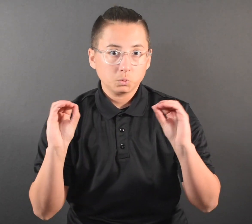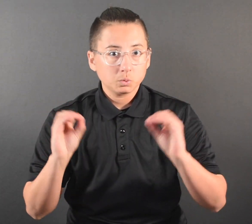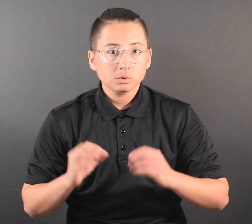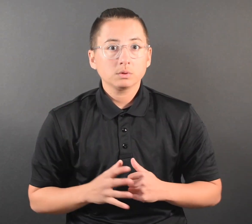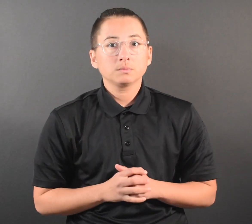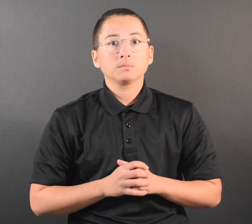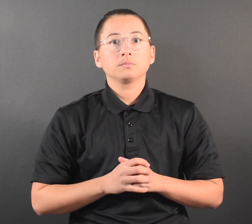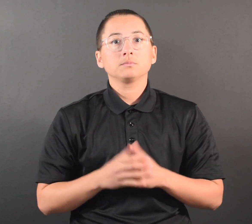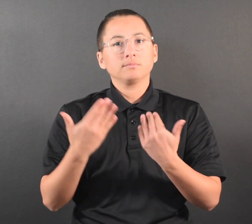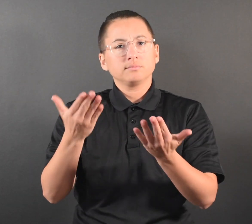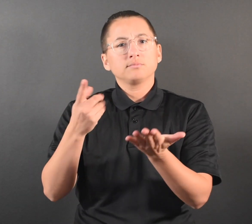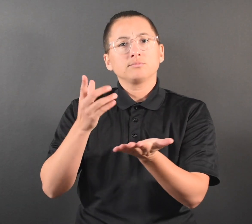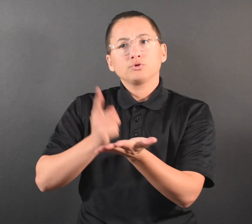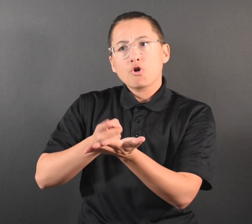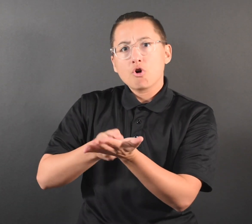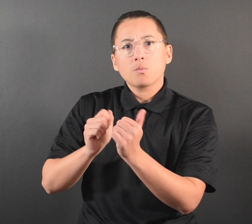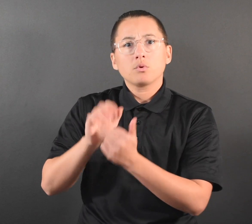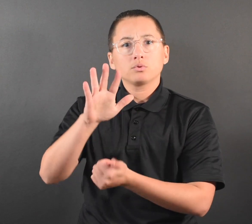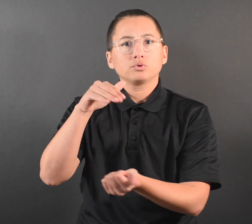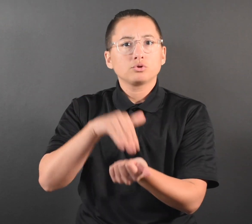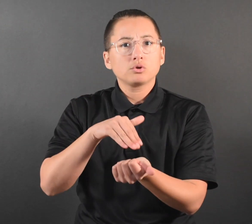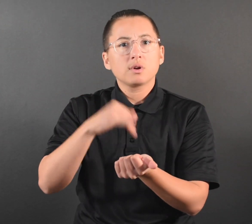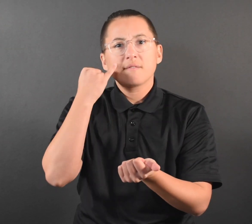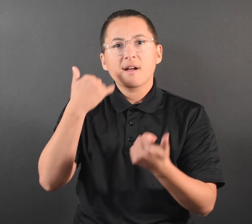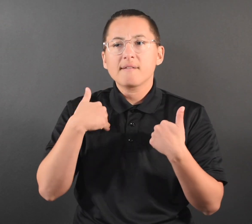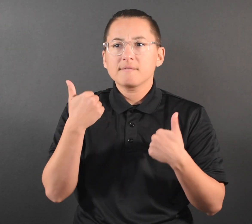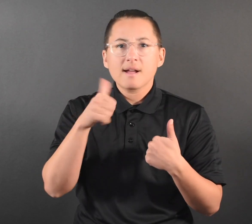Talk to your health care provider if you have questions about COVID-19 vaccines.